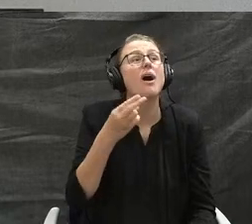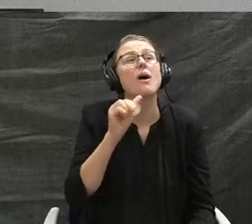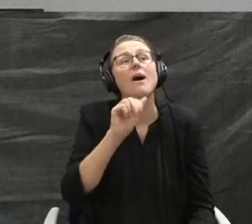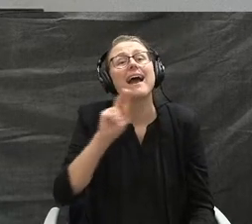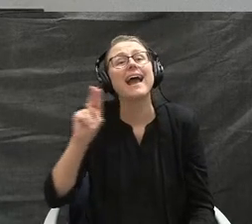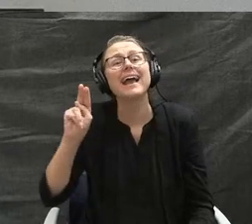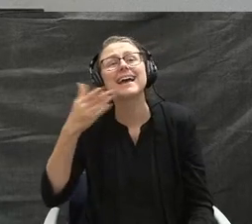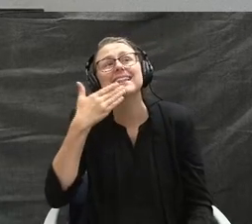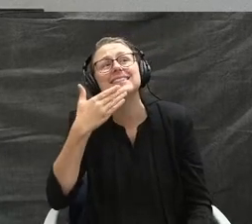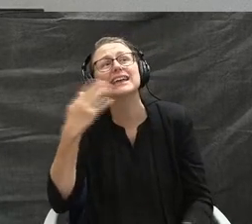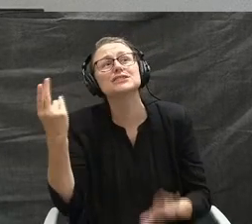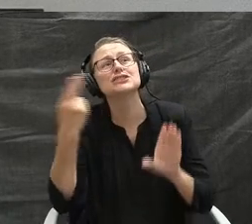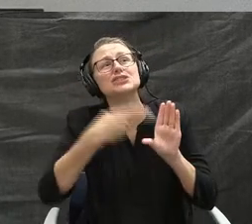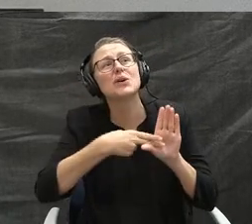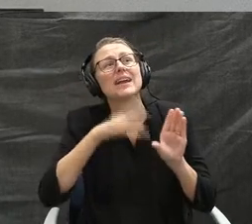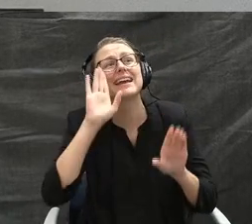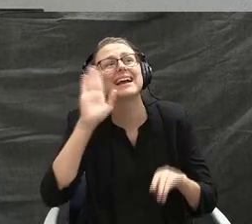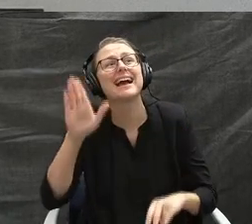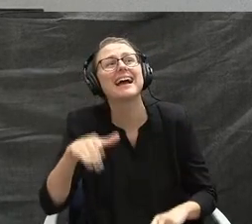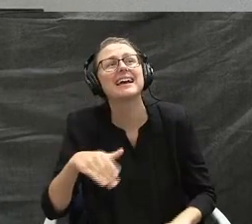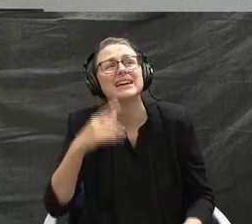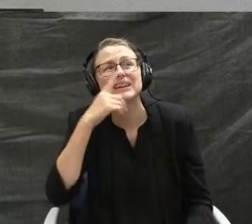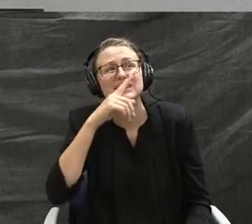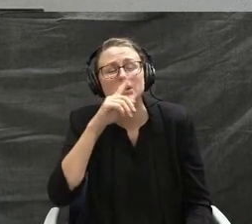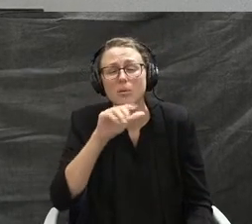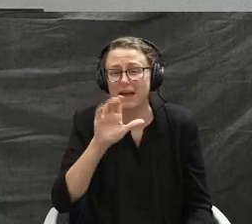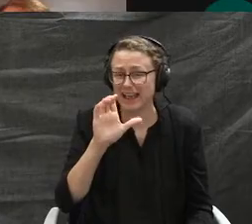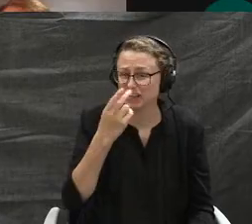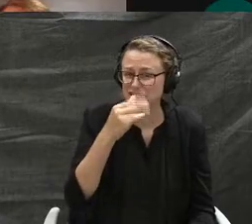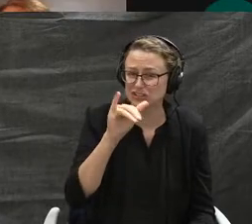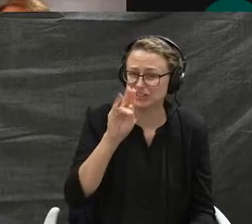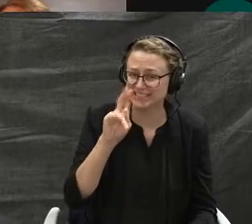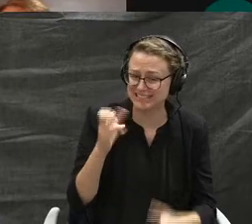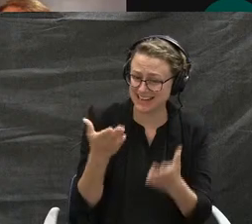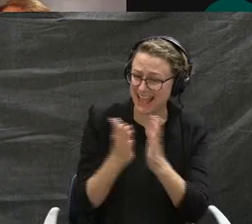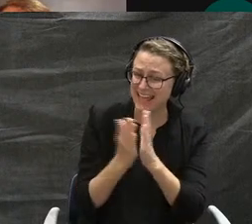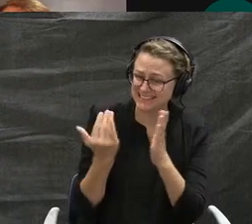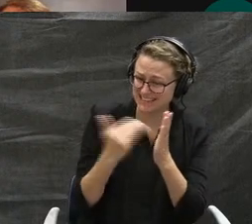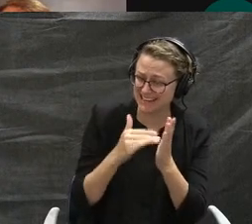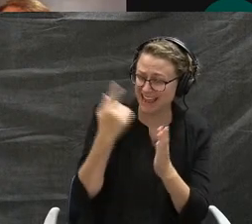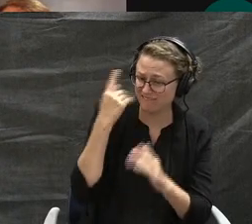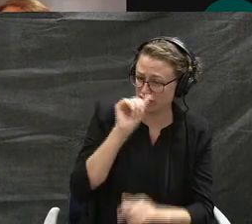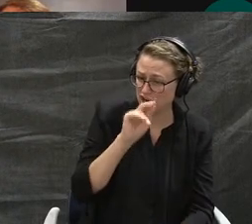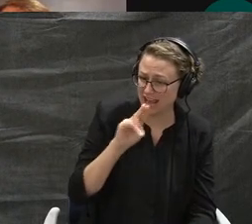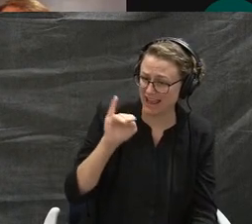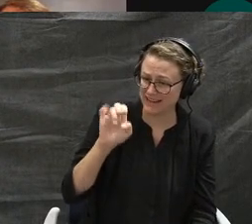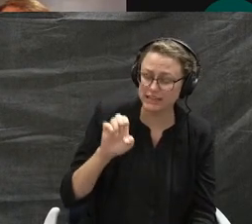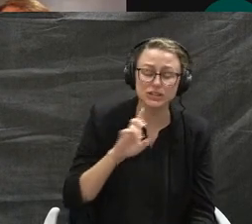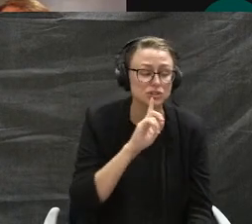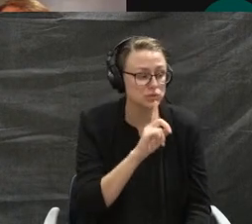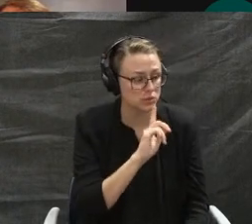hear it. Yes, Sir, I would. So I know that we went through the protocols and kind of the notifications of the different.